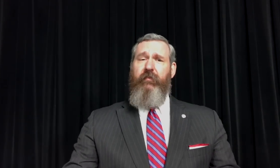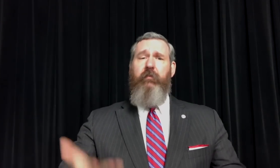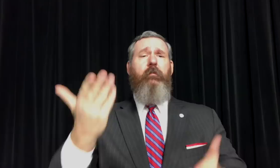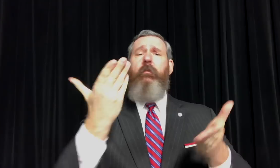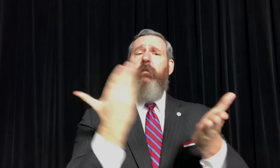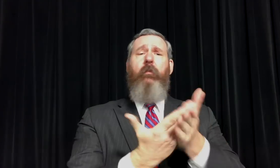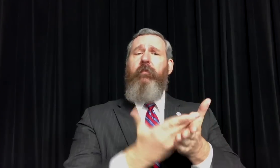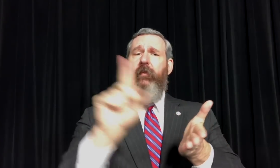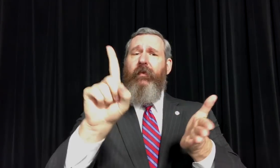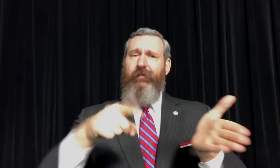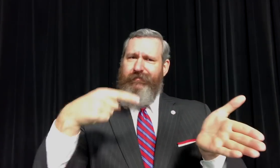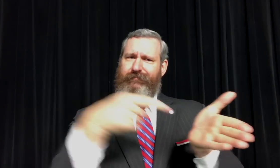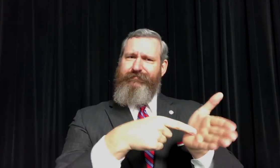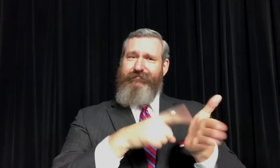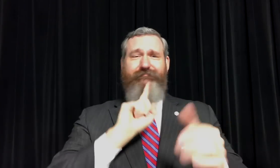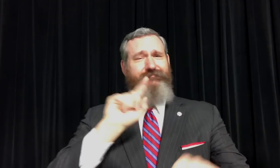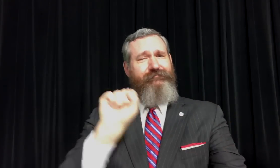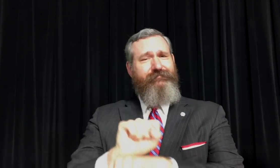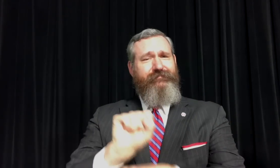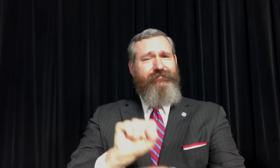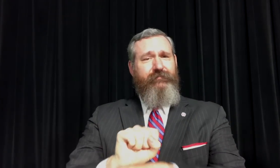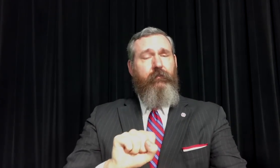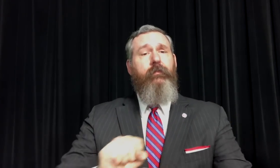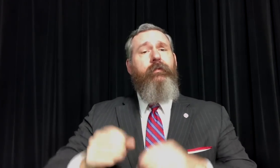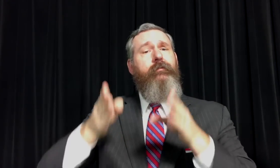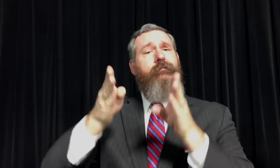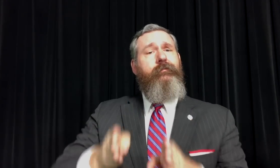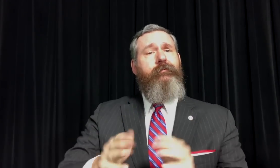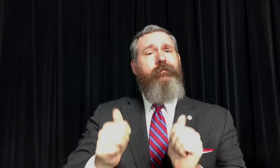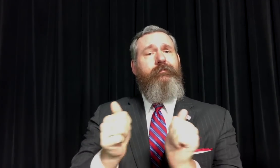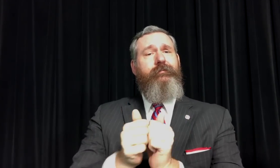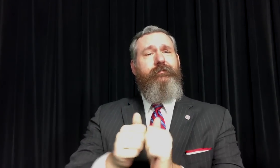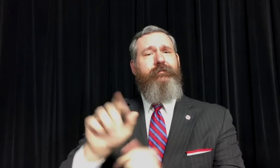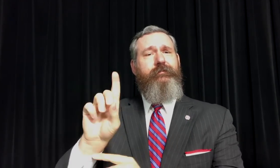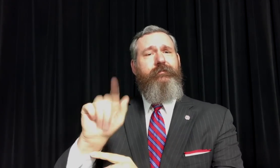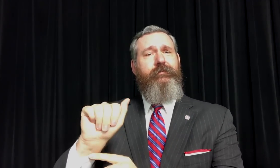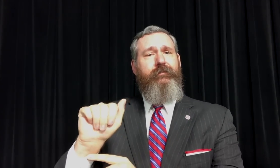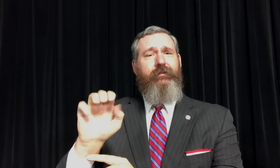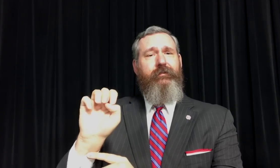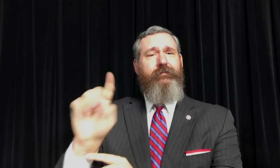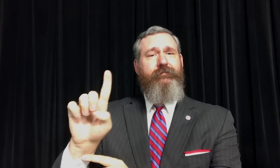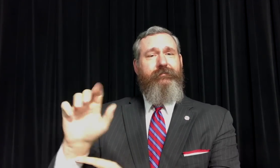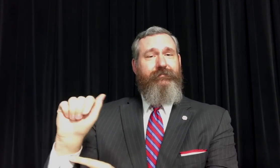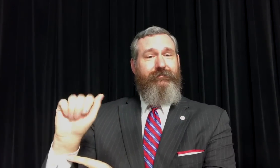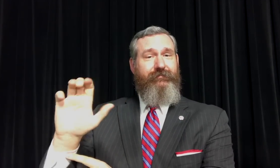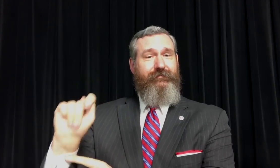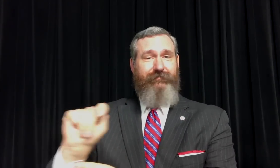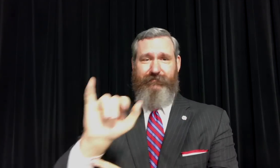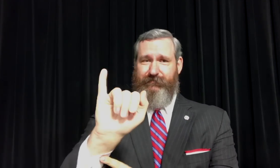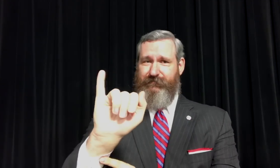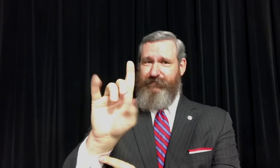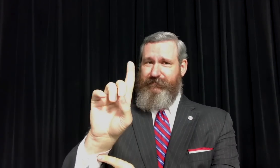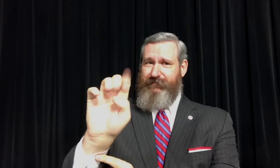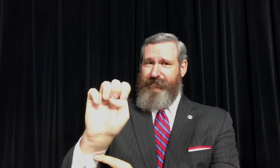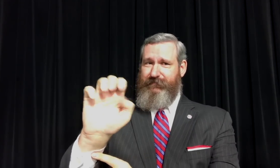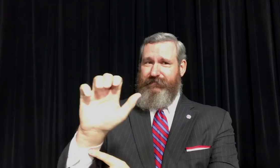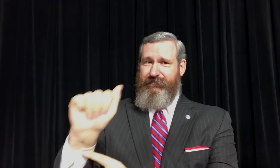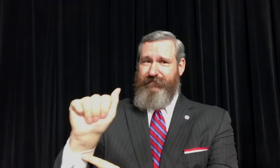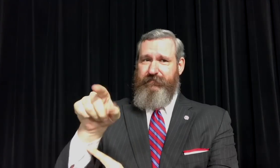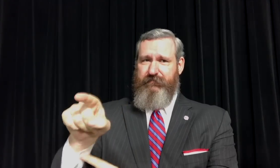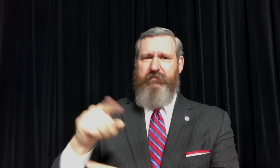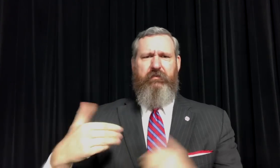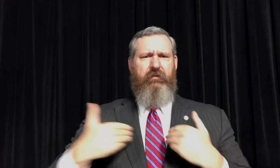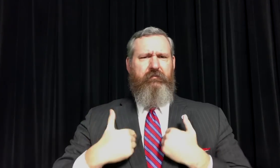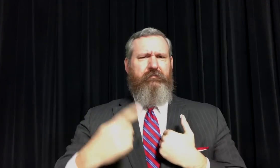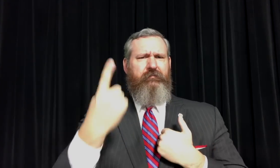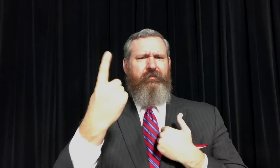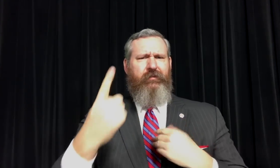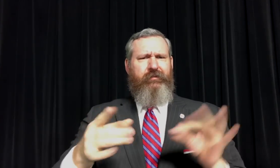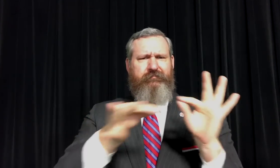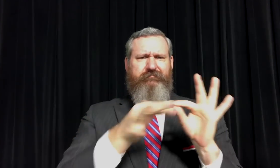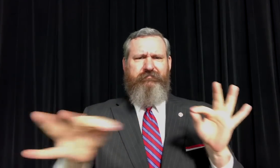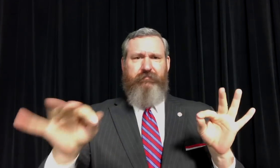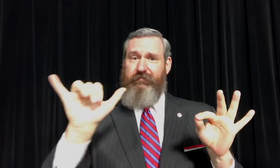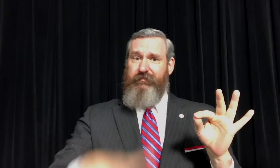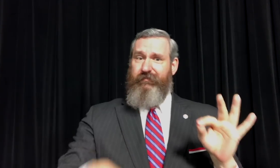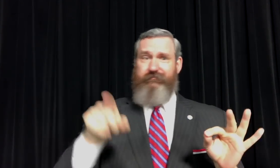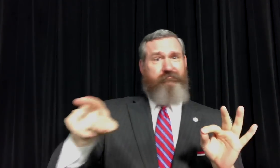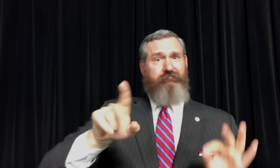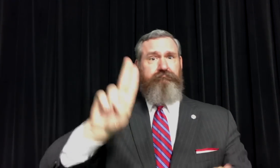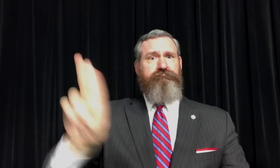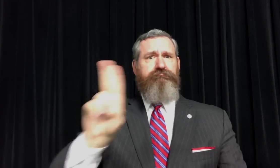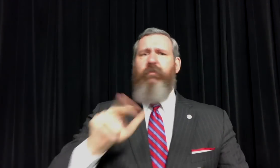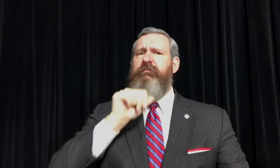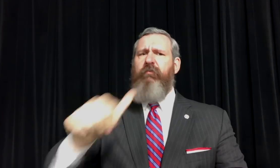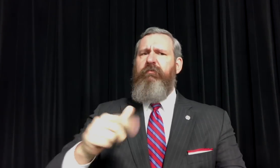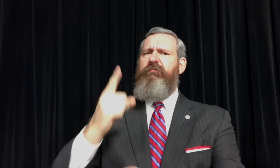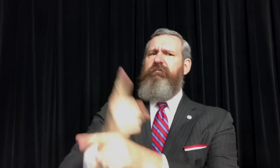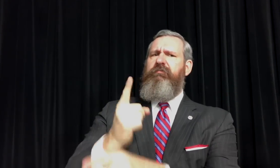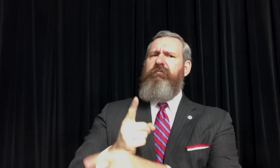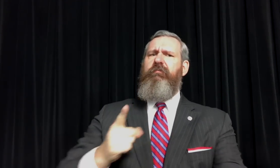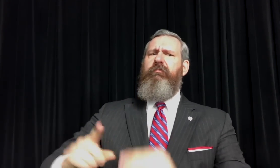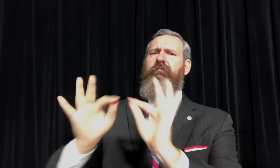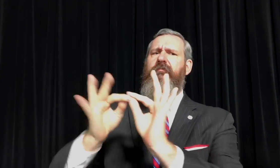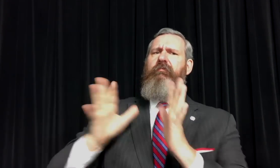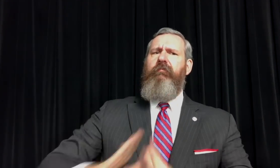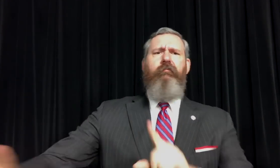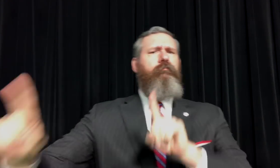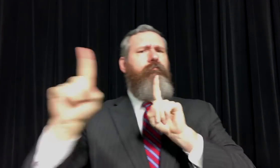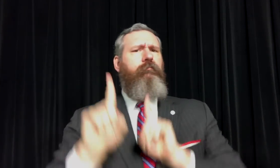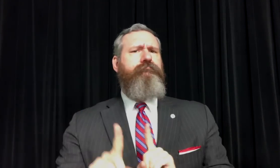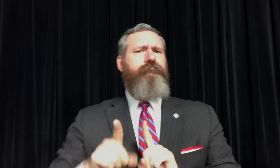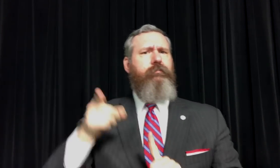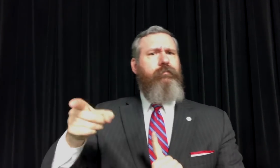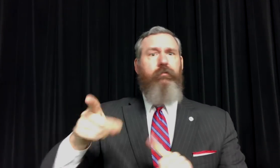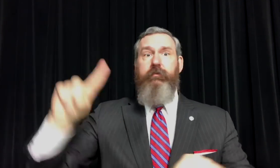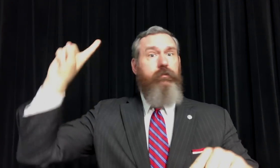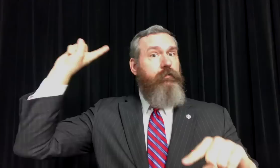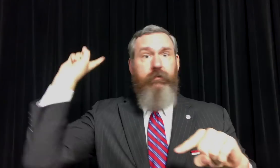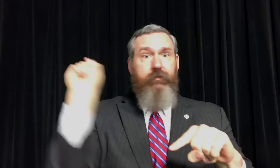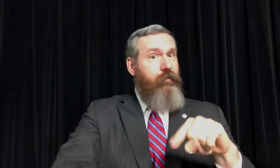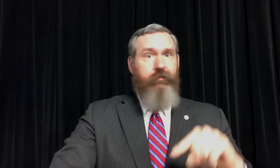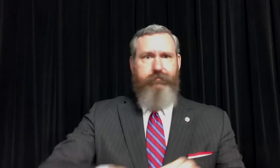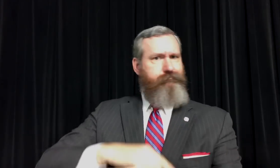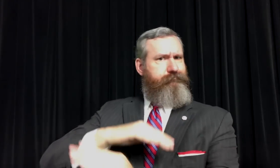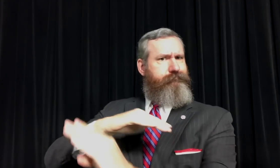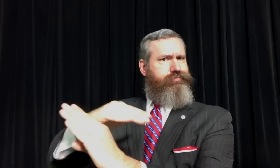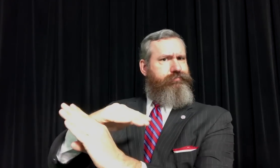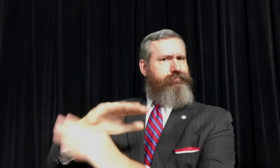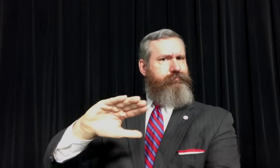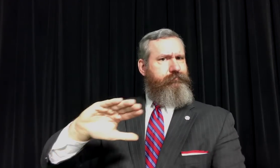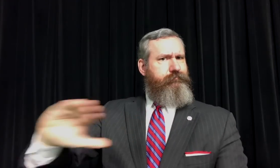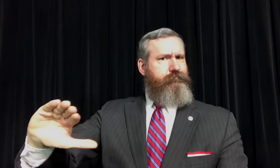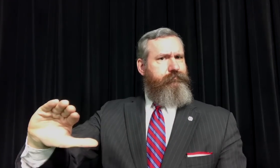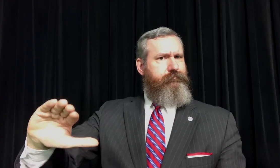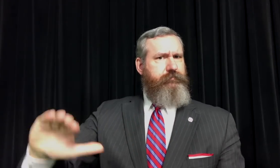In fact, the Individuals with Disabilities Education Act (IDEA) has provisions that bar such an inappropriate use of sign language interpreters.